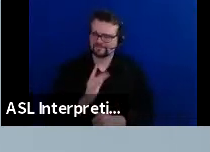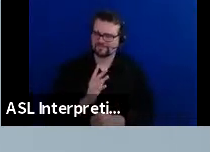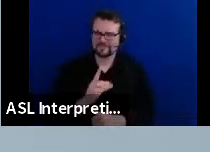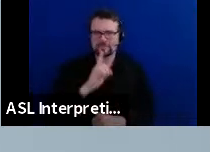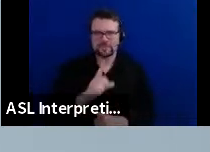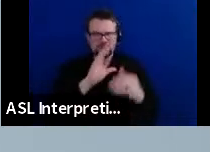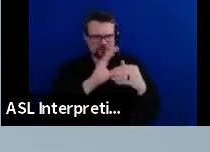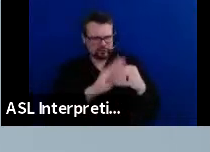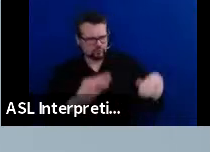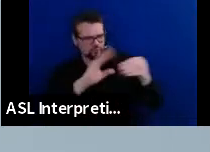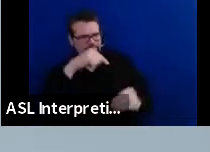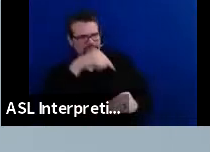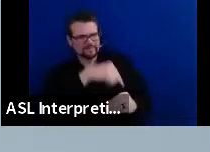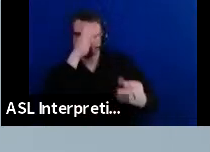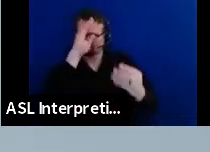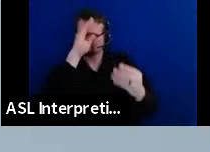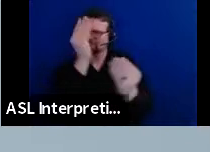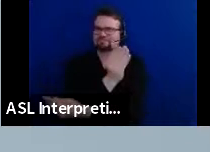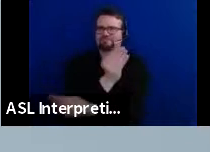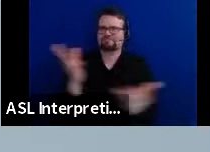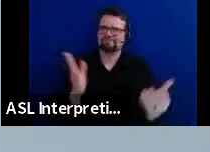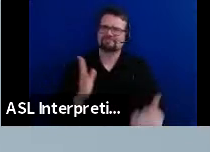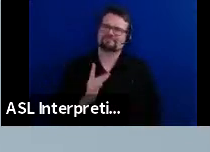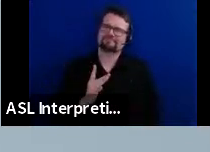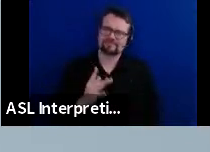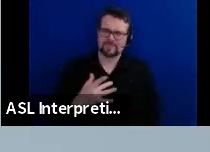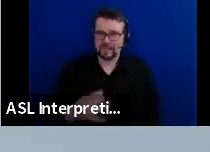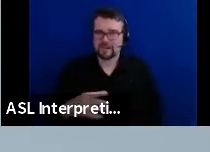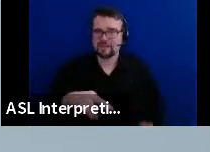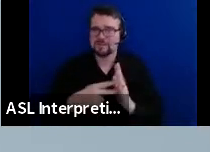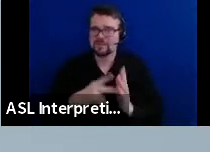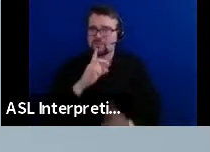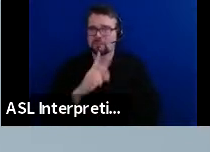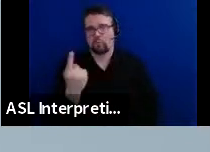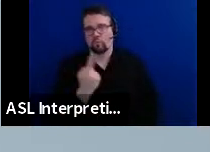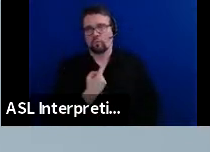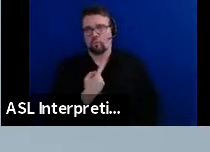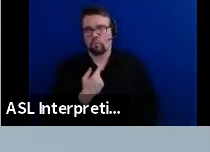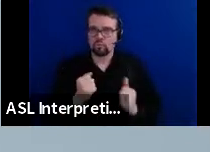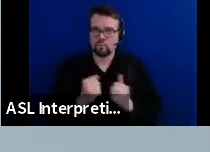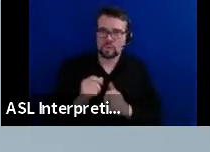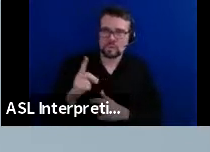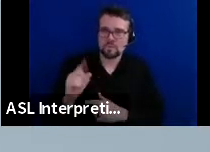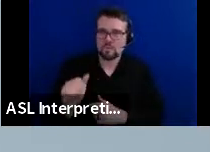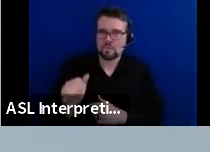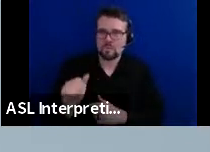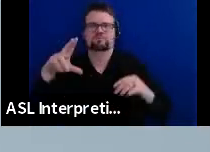DURING THIS DAY TO REMIND US THAT WE'RE NOT ALONE. OUR FOUNDATION HAS BEEN CHASING